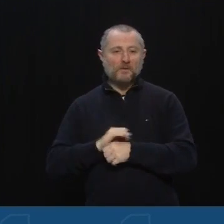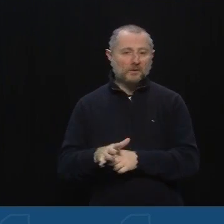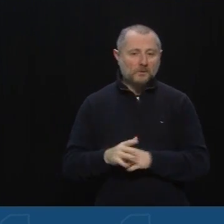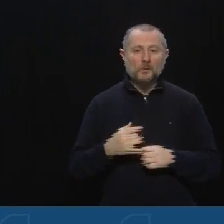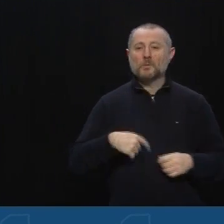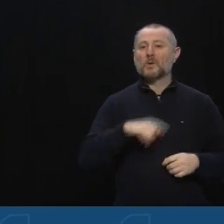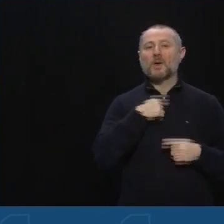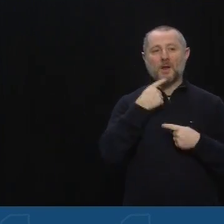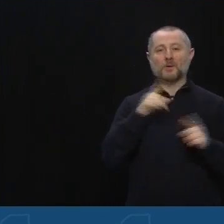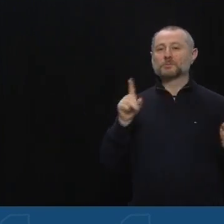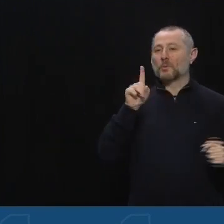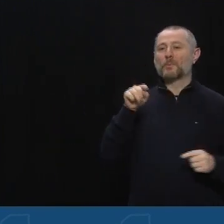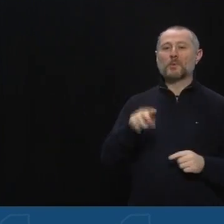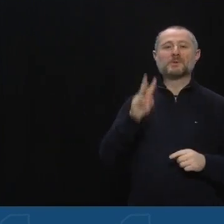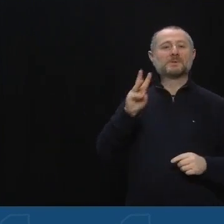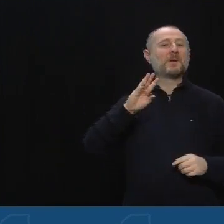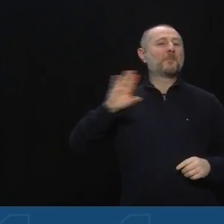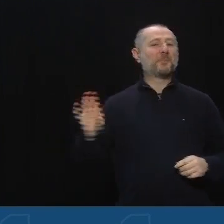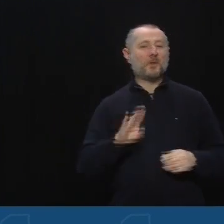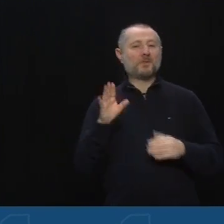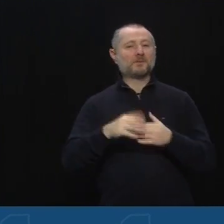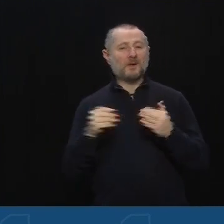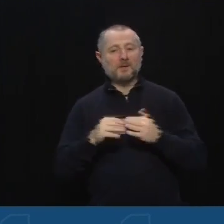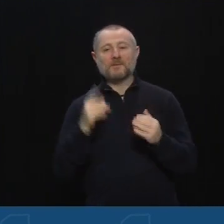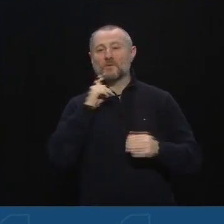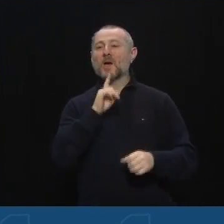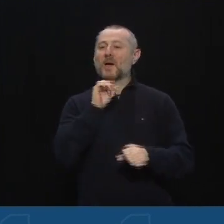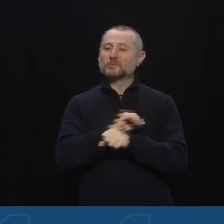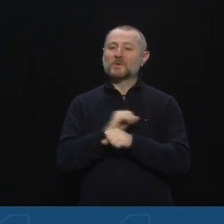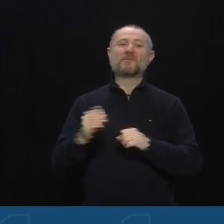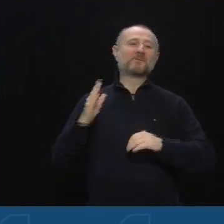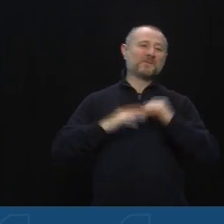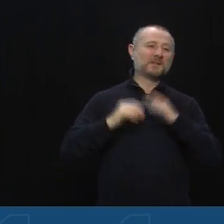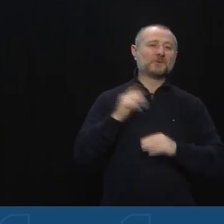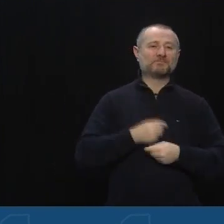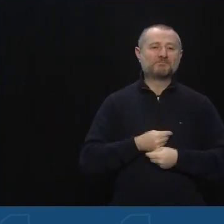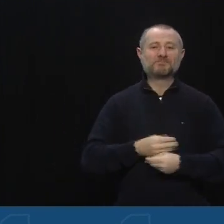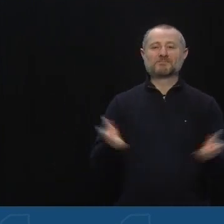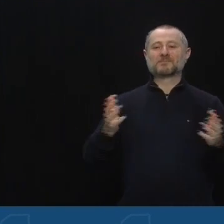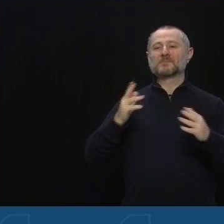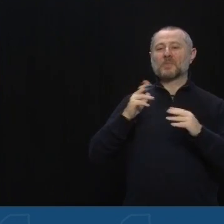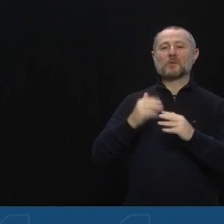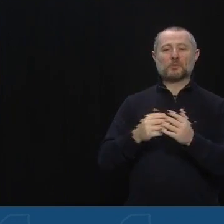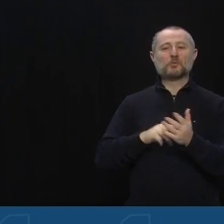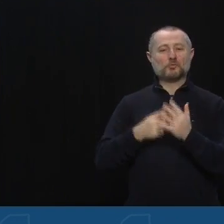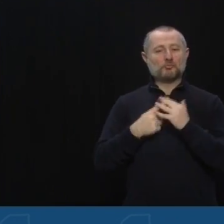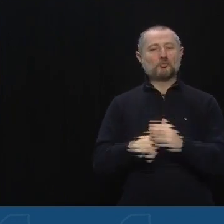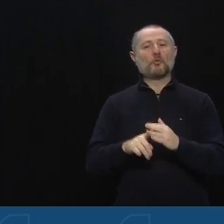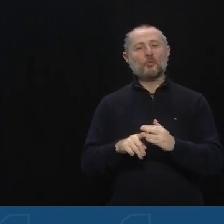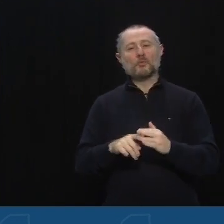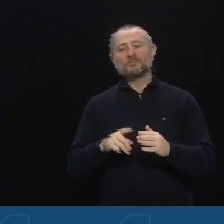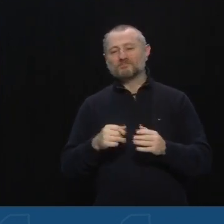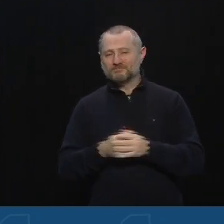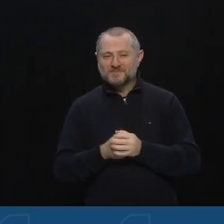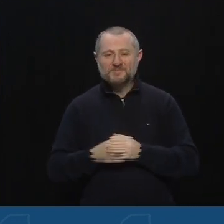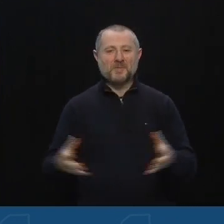THAT WERE JUST CRUSHED BY THIS PANDEMIC. SO WE ANNOUNCED ANOTHER $1.6 BILLION FOR THE ACTUAL